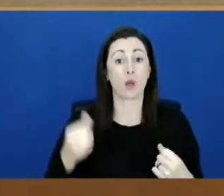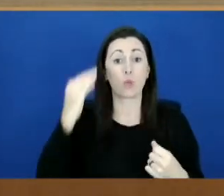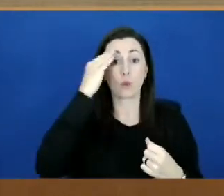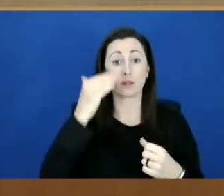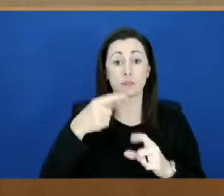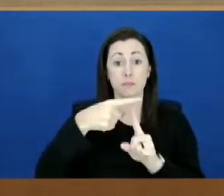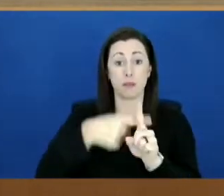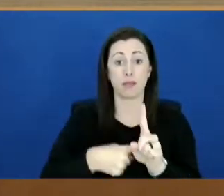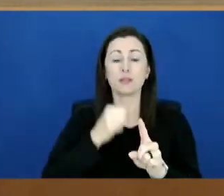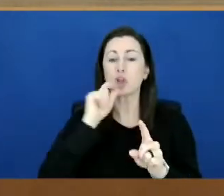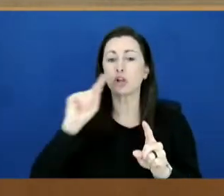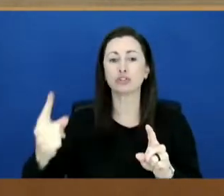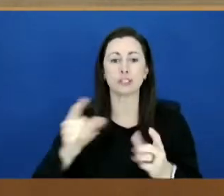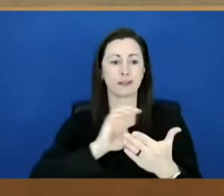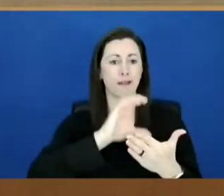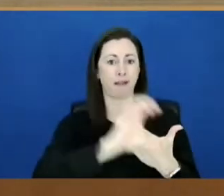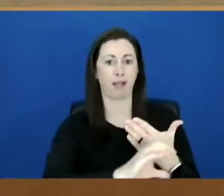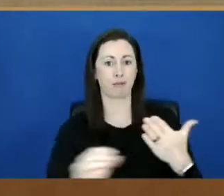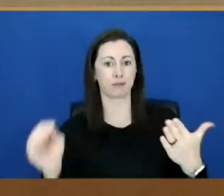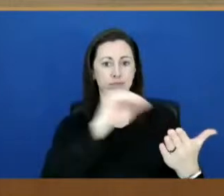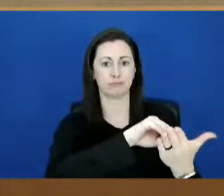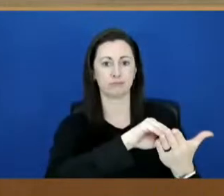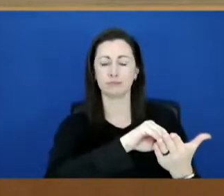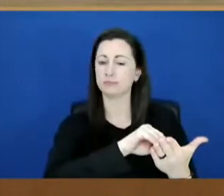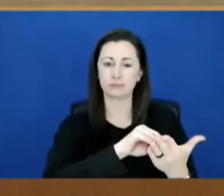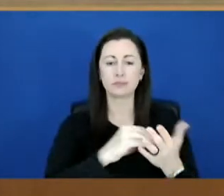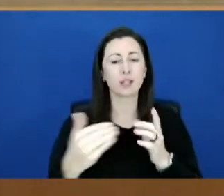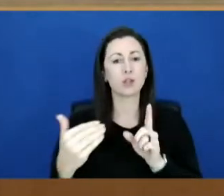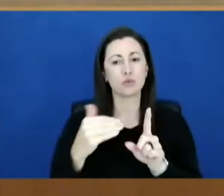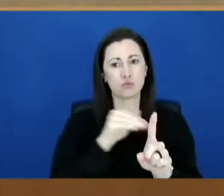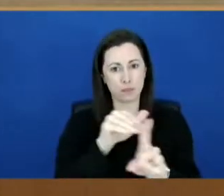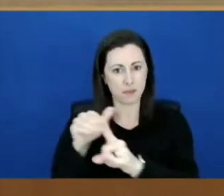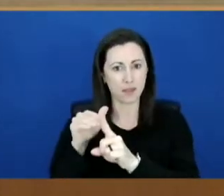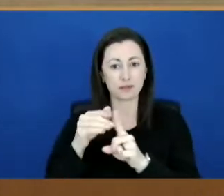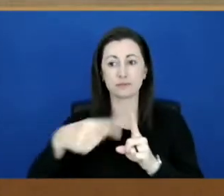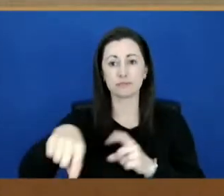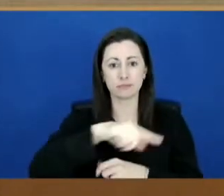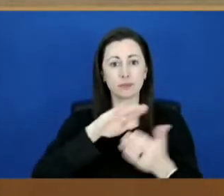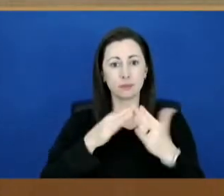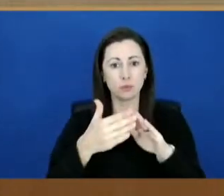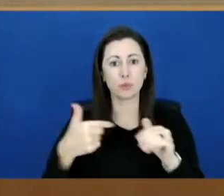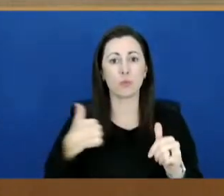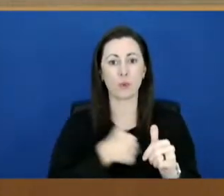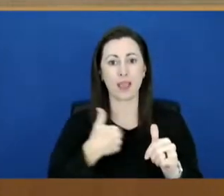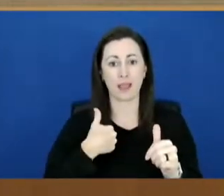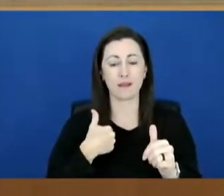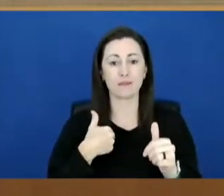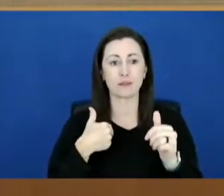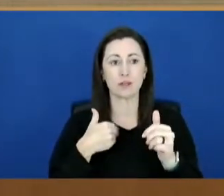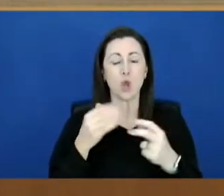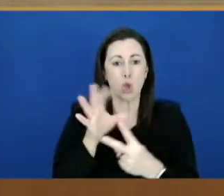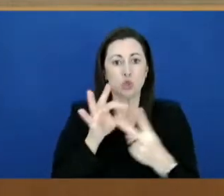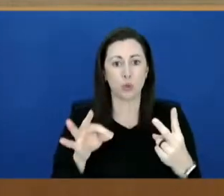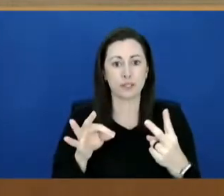WALKING BESIDE US. THE MENTAL HEALTH AWARENESS